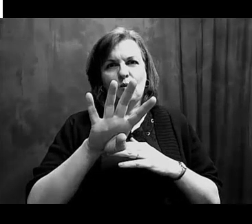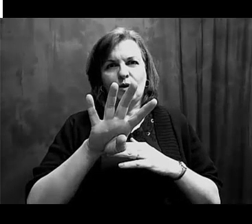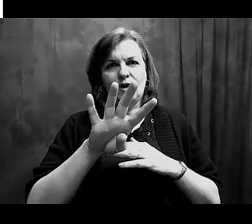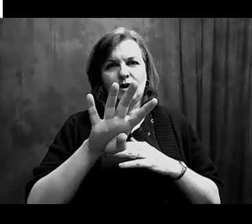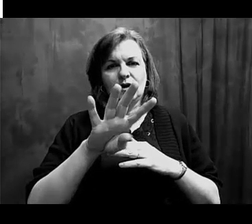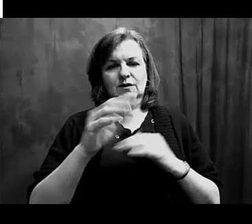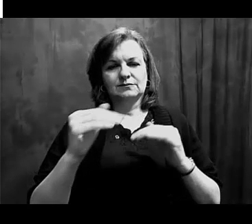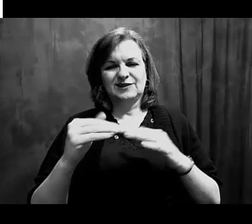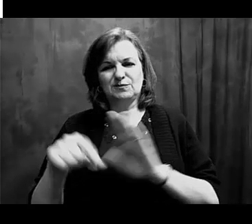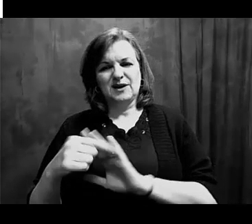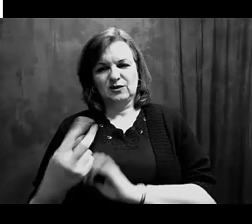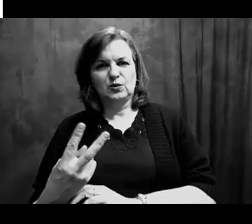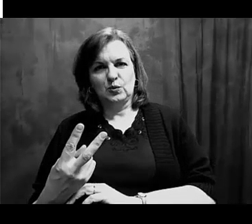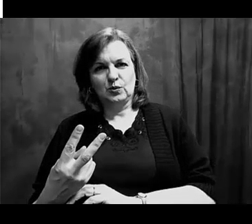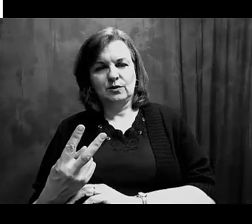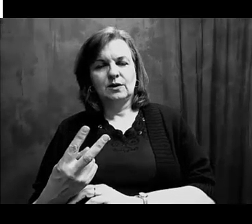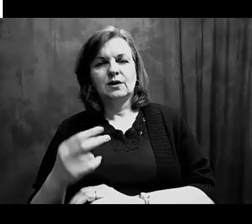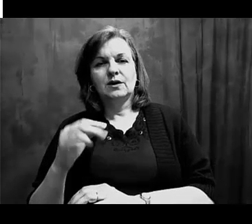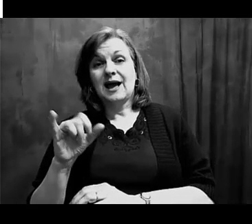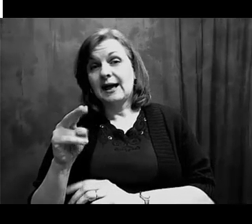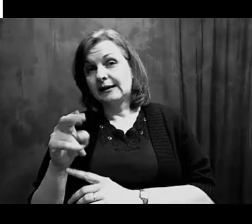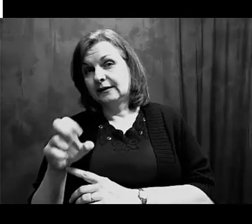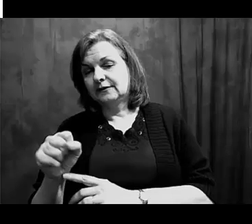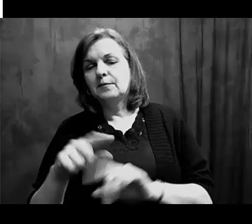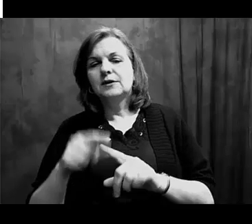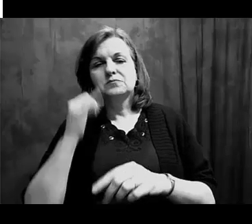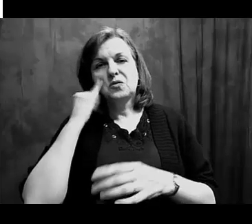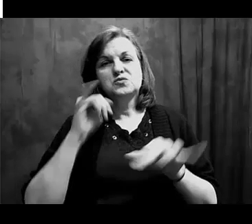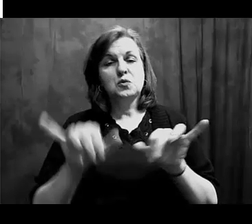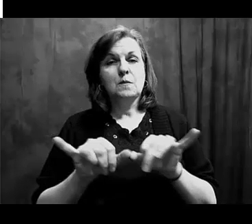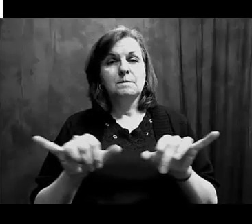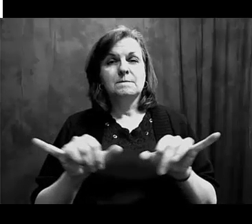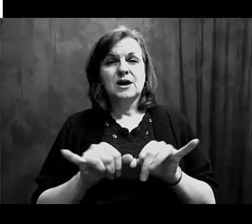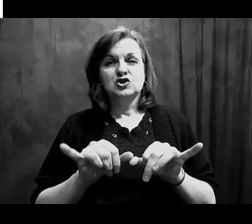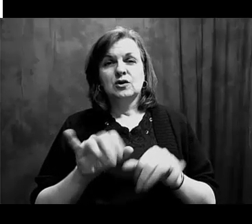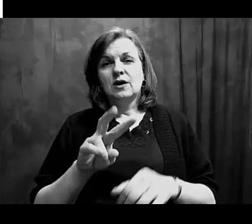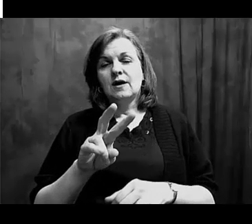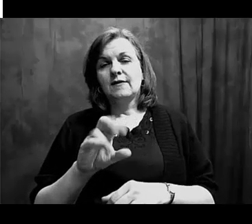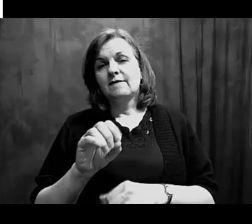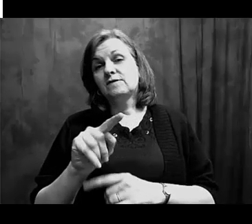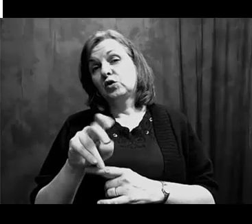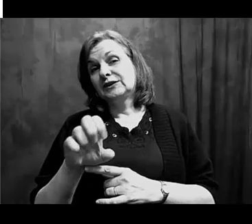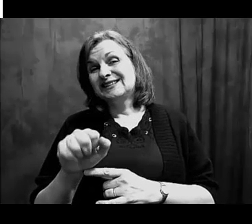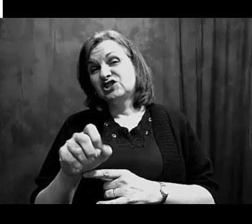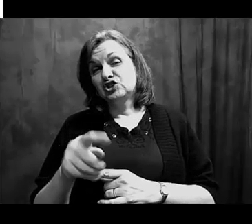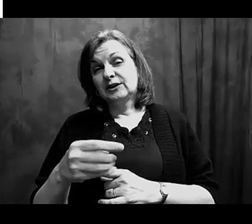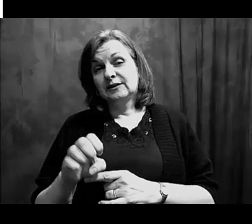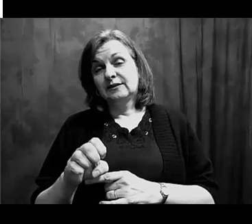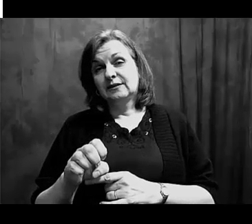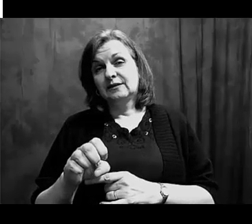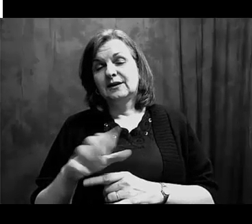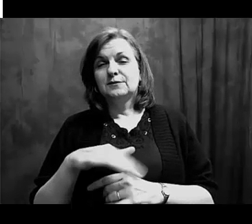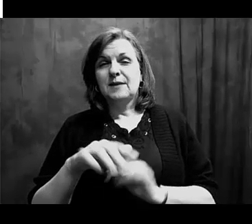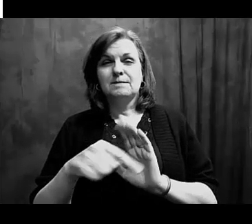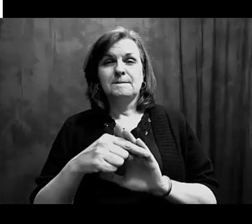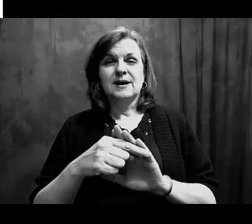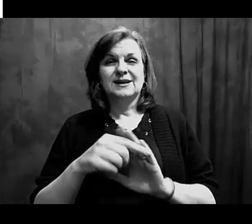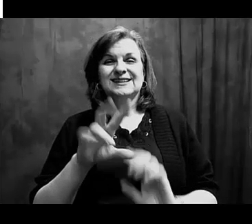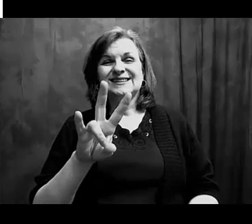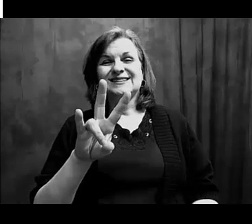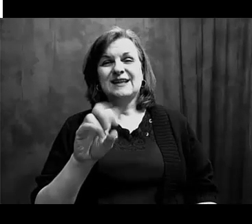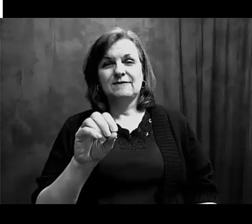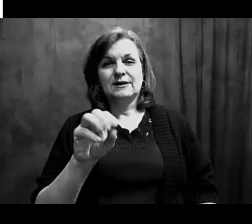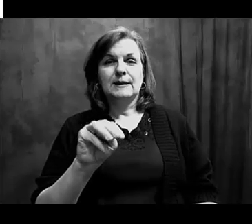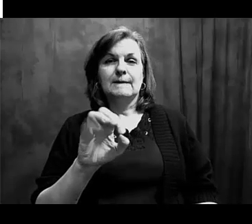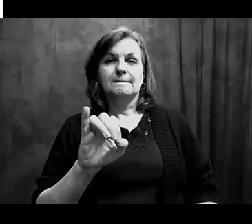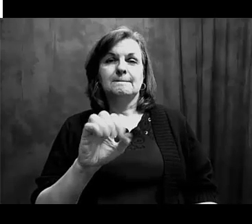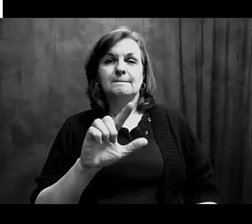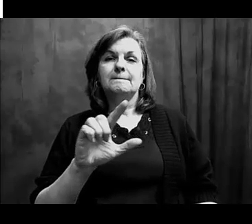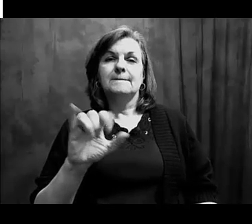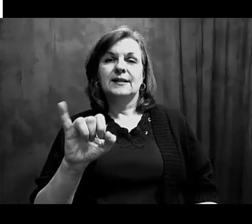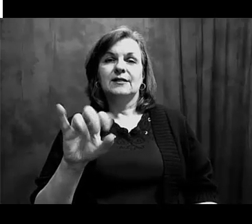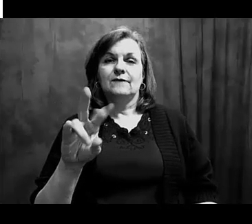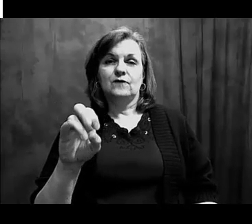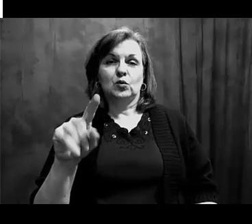that was when we're talking about ions if you actually measure the difference in millivolts it sits at about -70mV -- mV for this